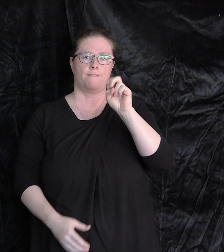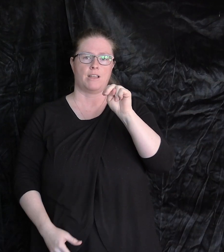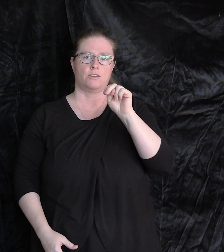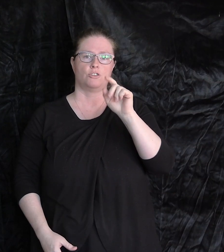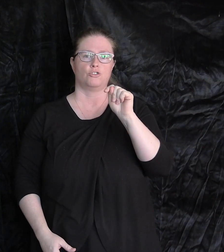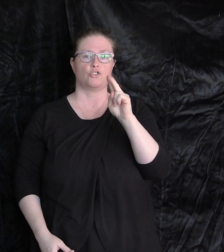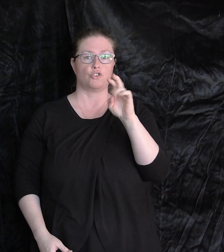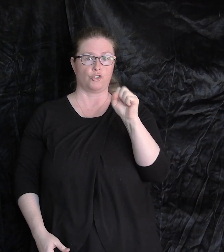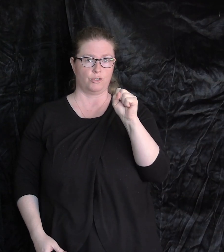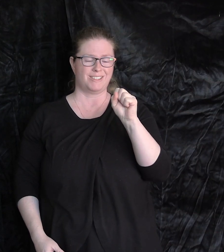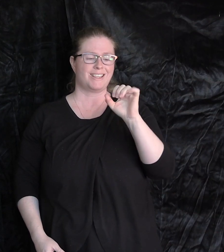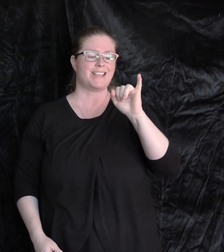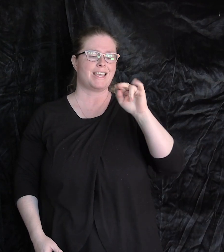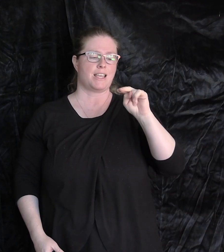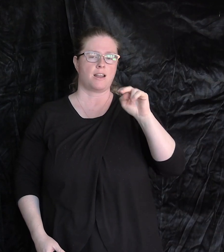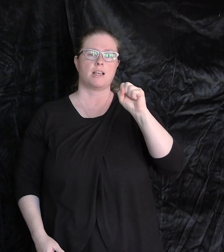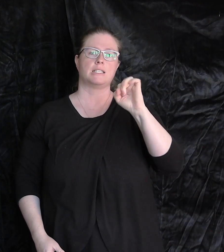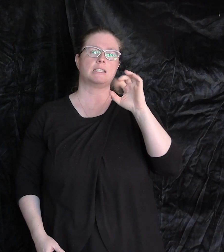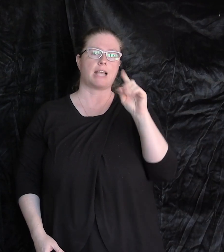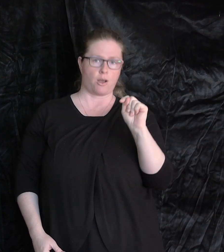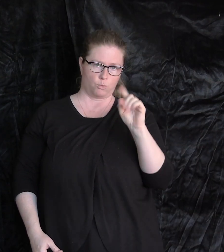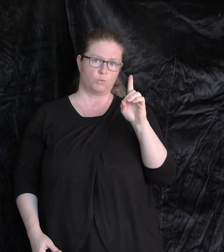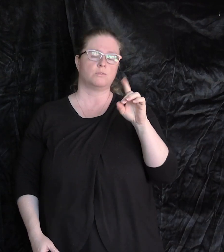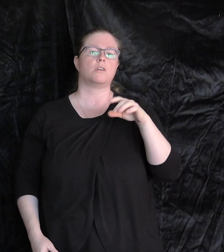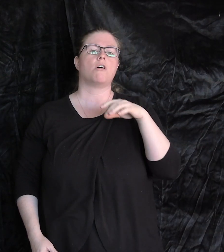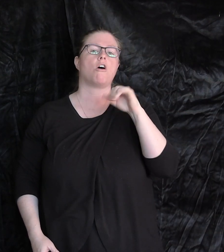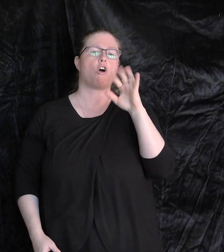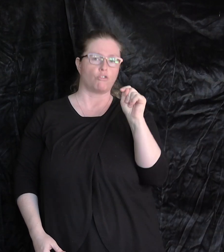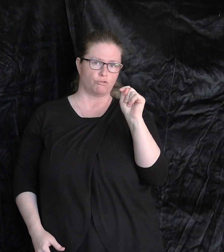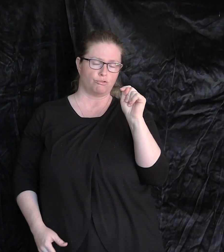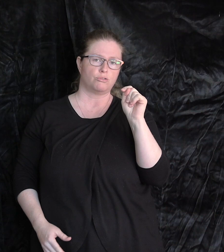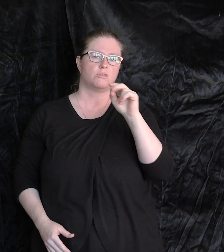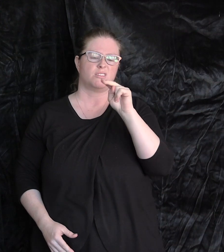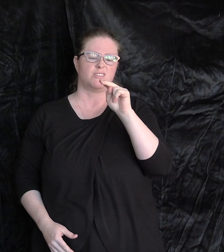call for participants to record realizations in any recorded medium